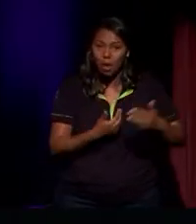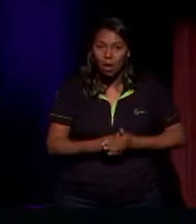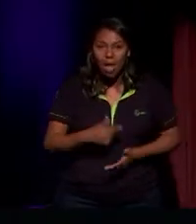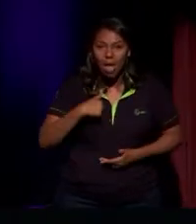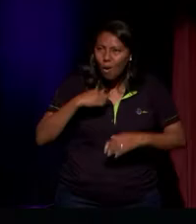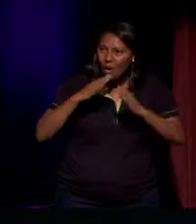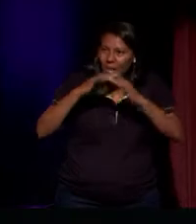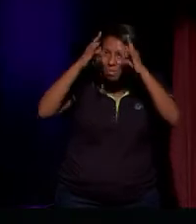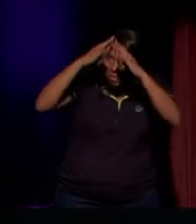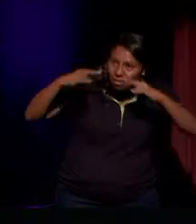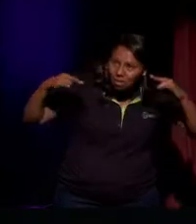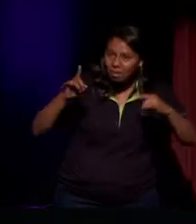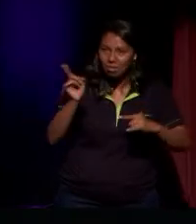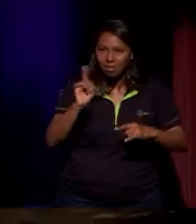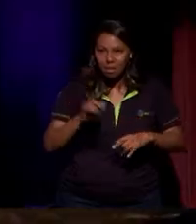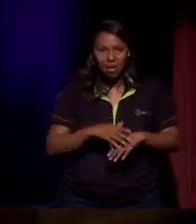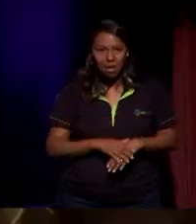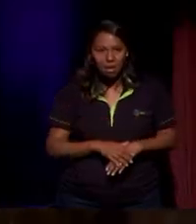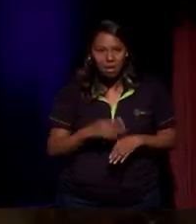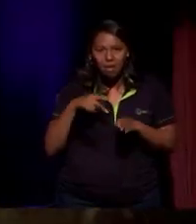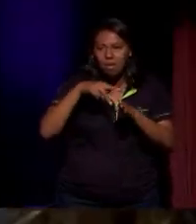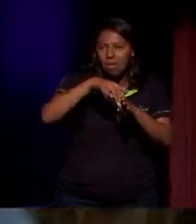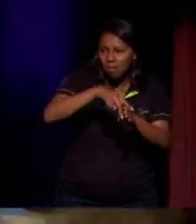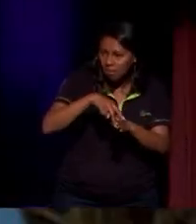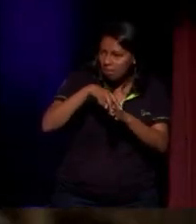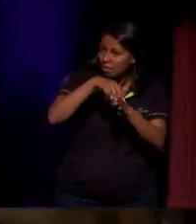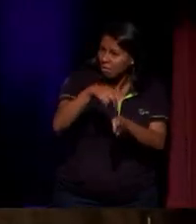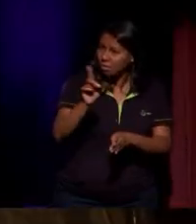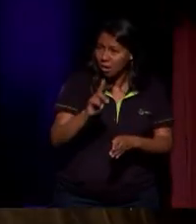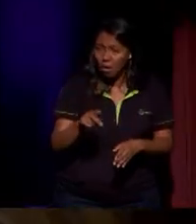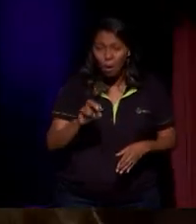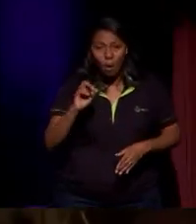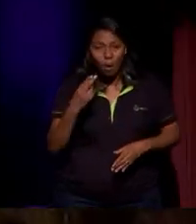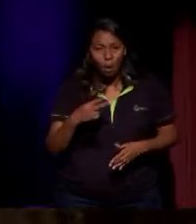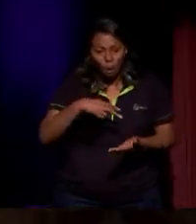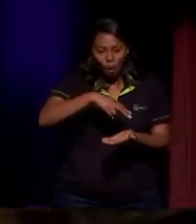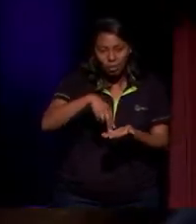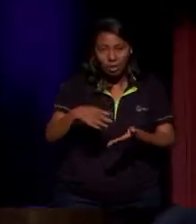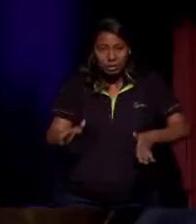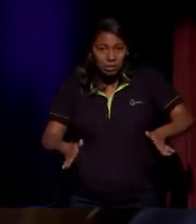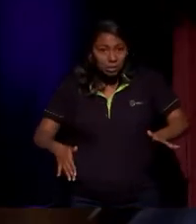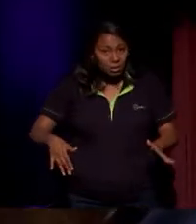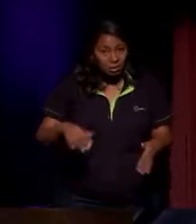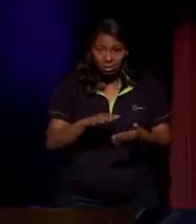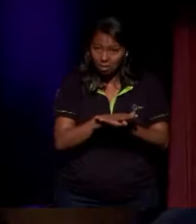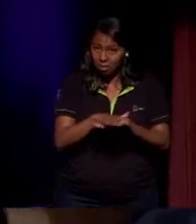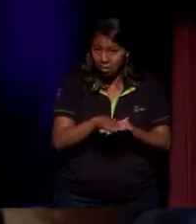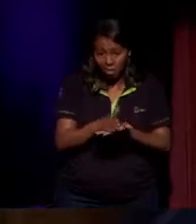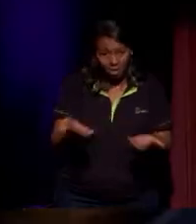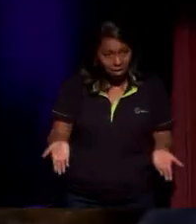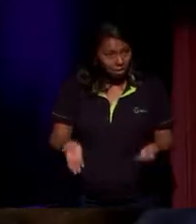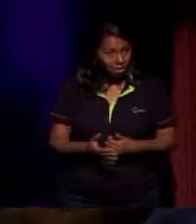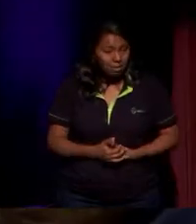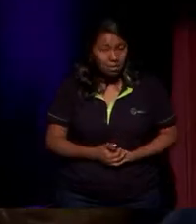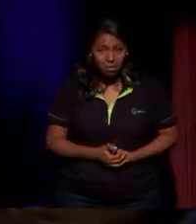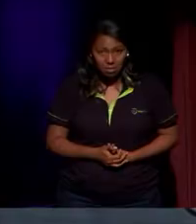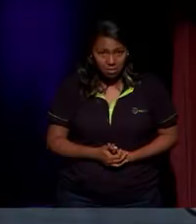I do not walk a camel and I do not practice belly dancing, I am not offended if I belong to the enlightened camp,